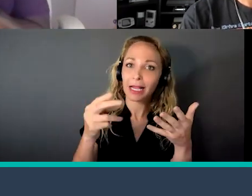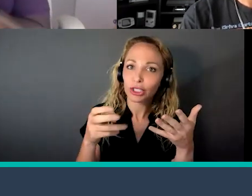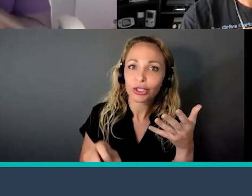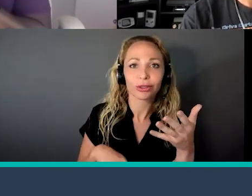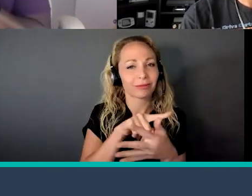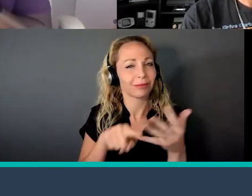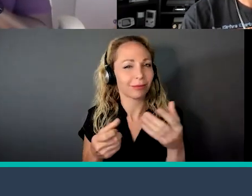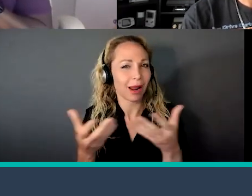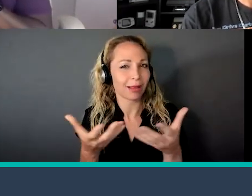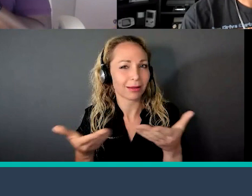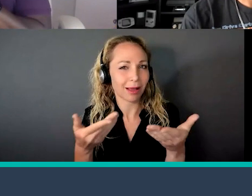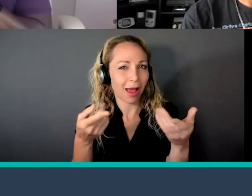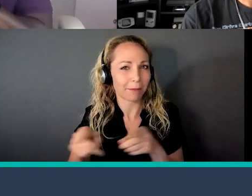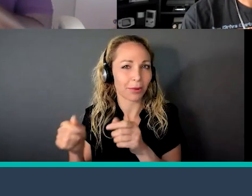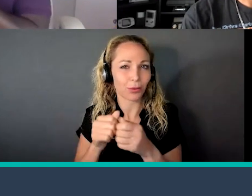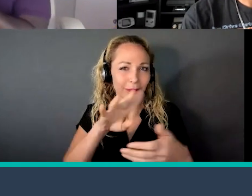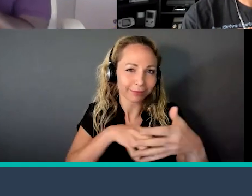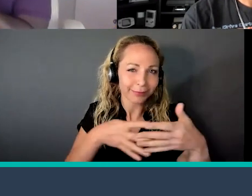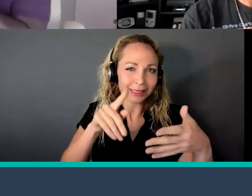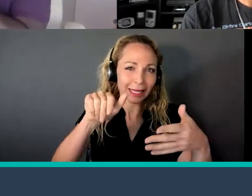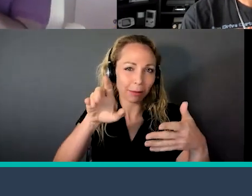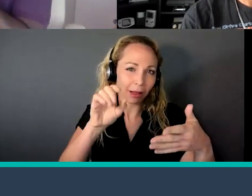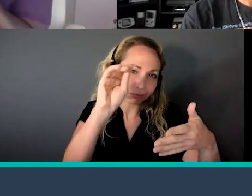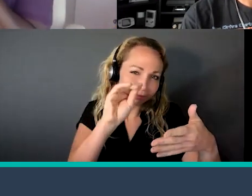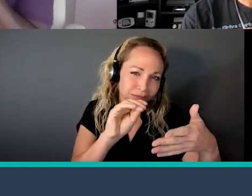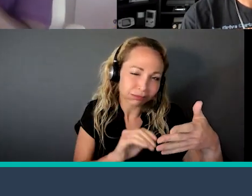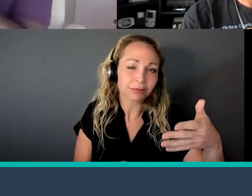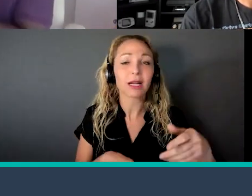WHAT WE DO ON A PERIODICAL BASIS WE ARE ALMOST FOR